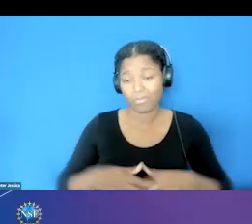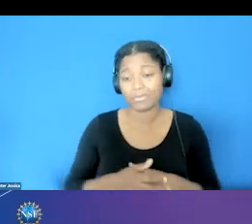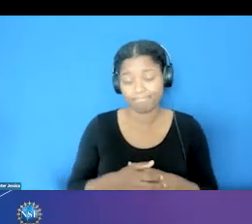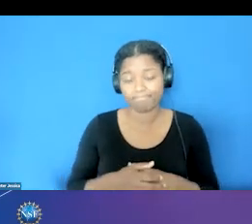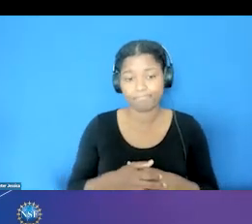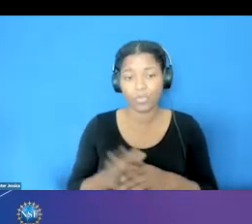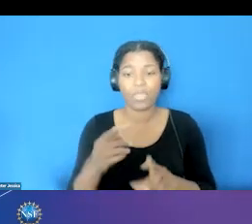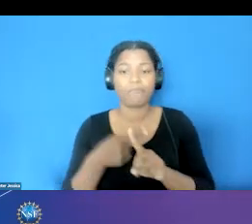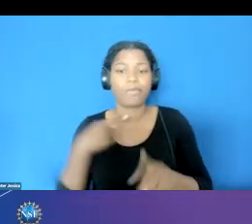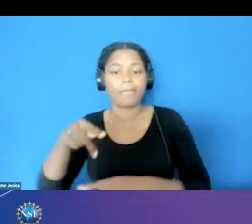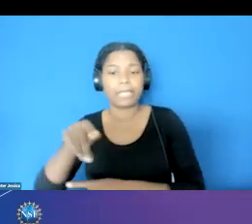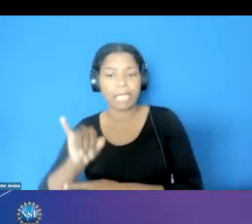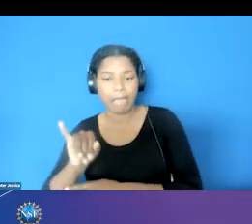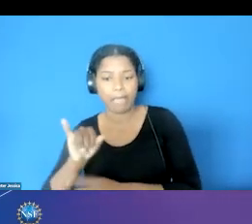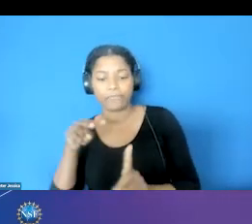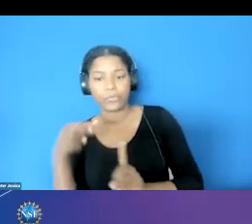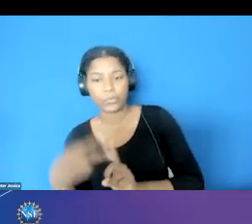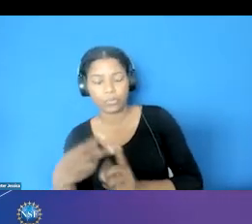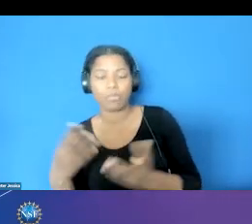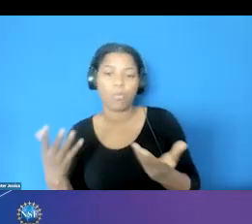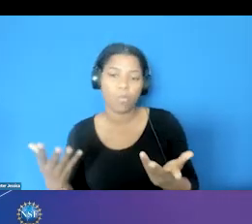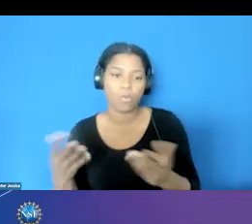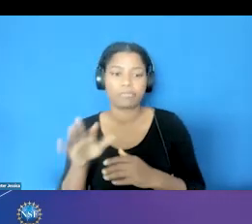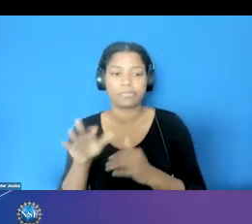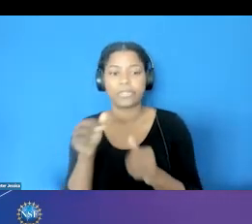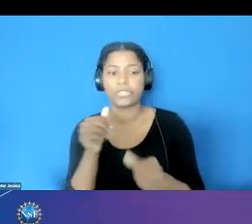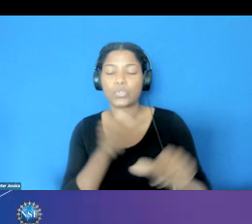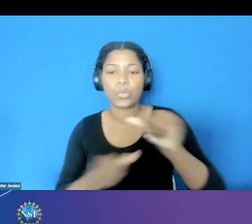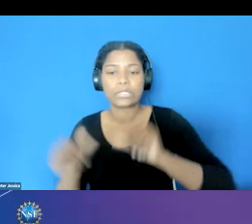which from a PI or a co-PI on that award or an associated award.